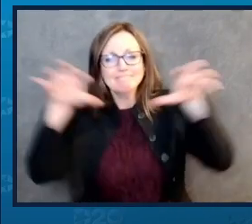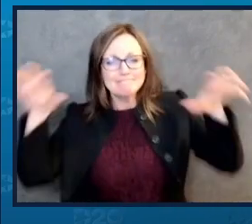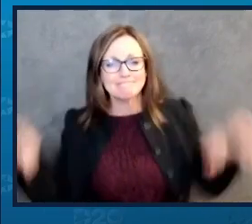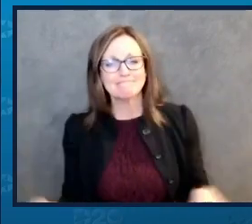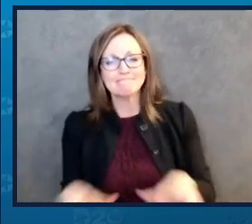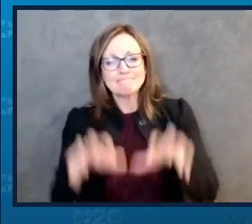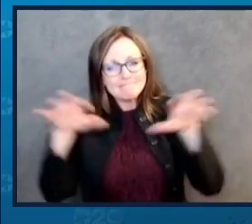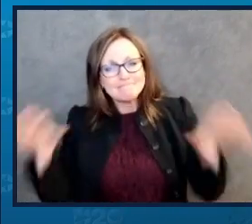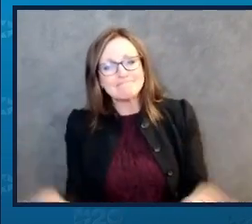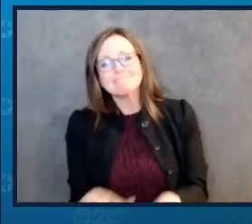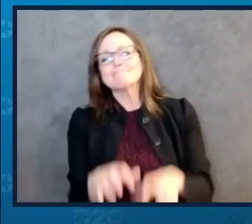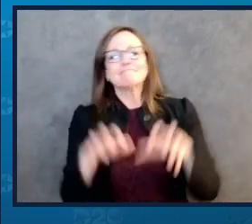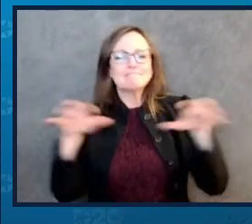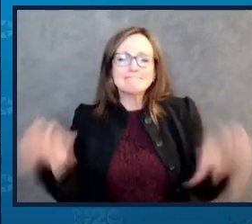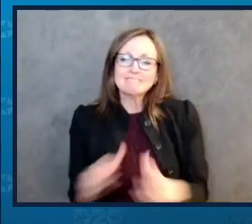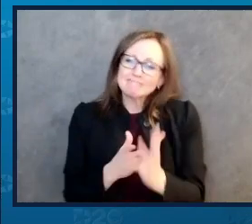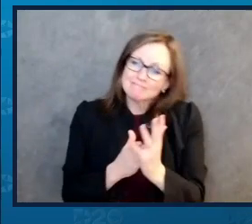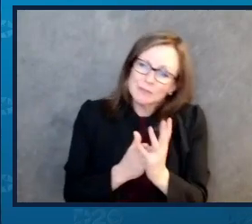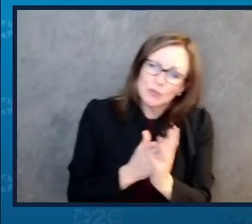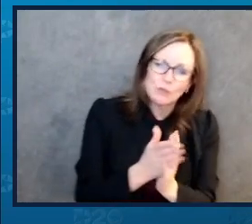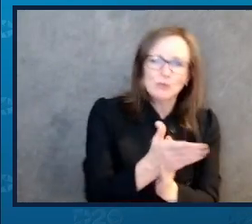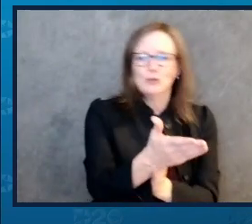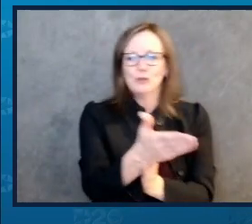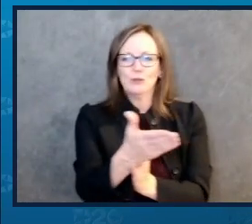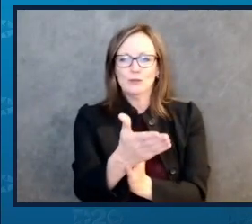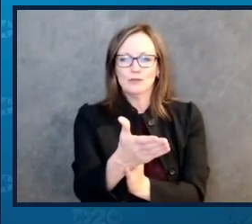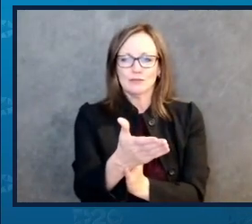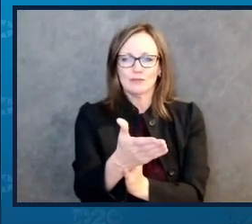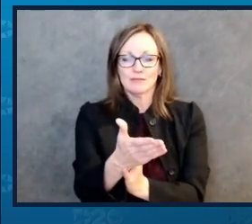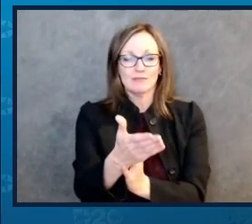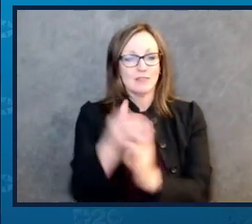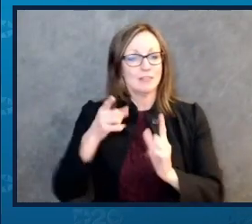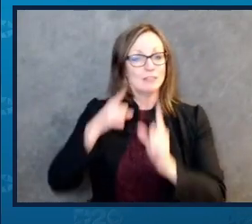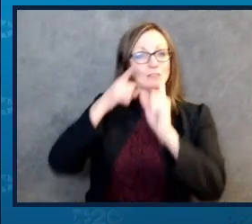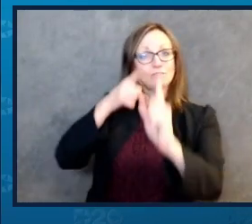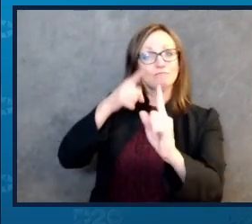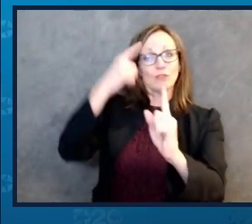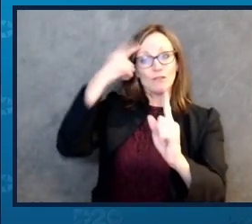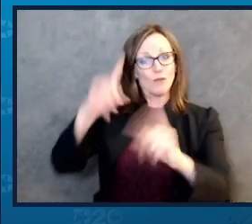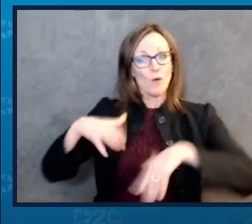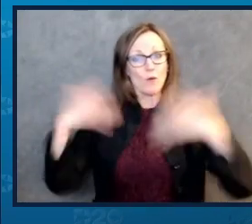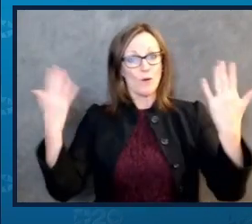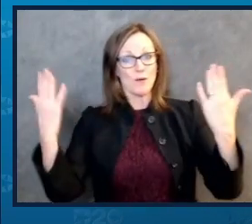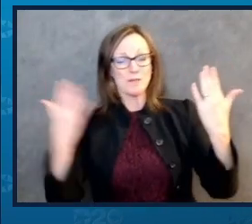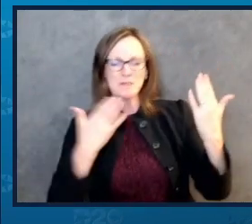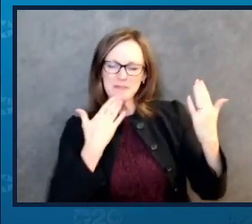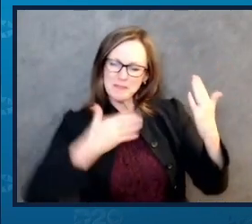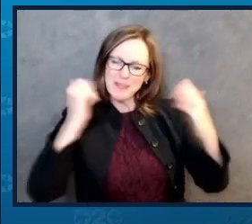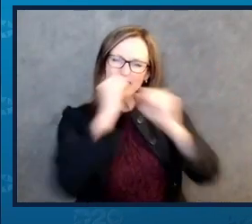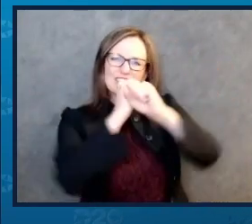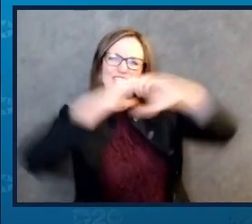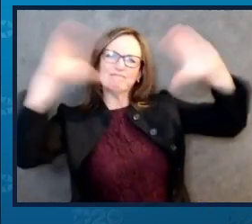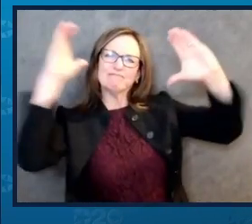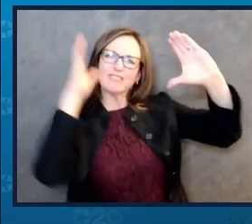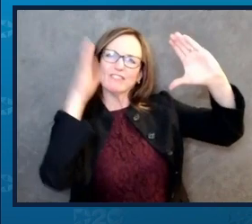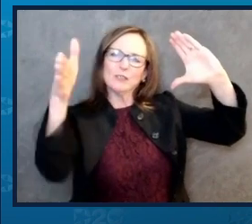CURRENT CRISIS, BUT TO SOMEWHERE